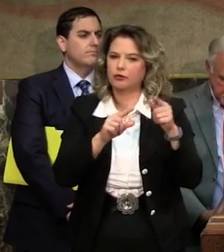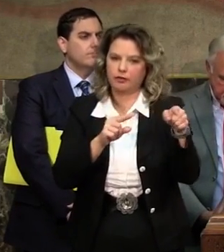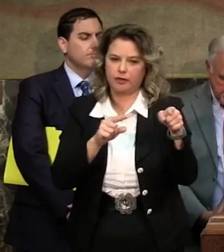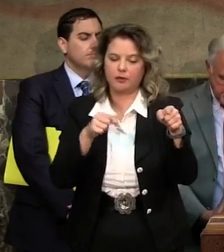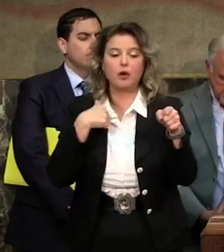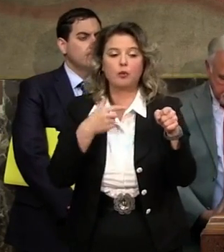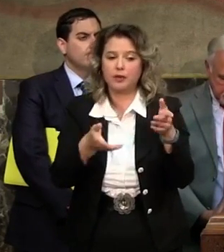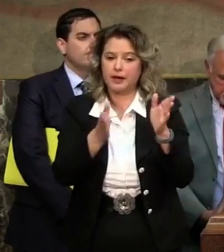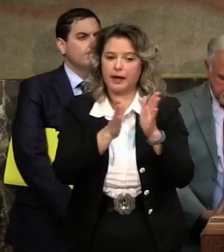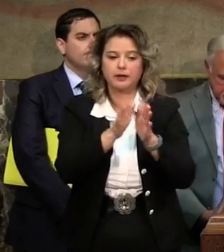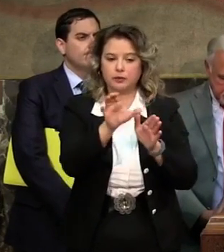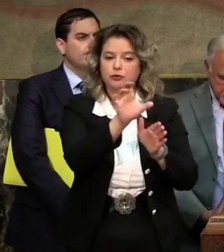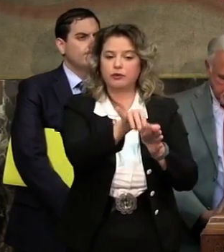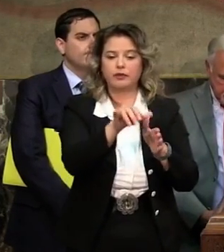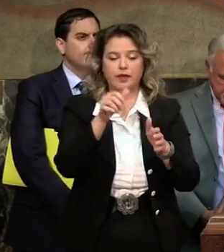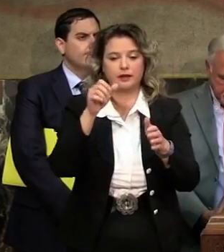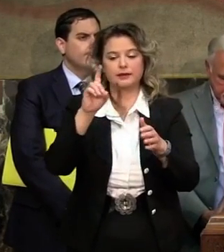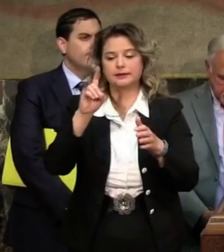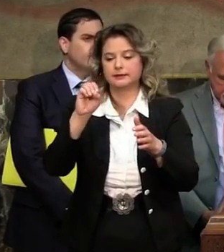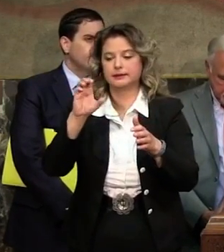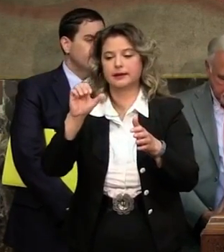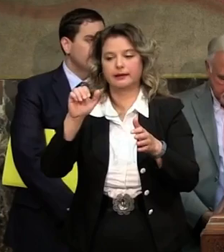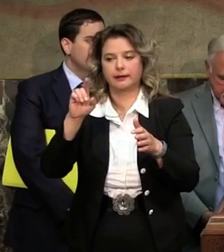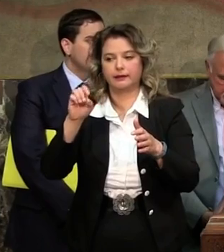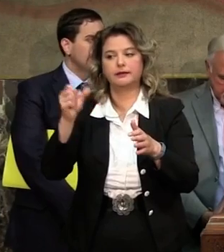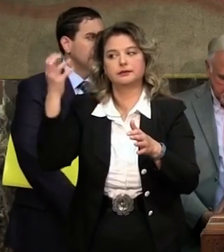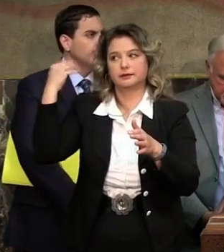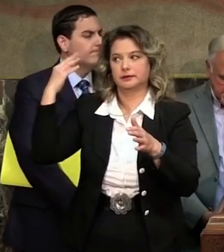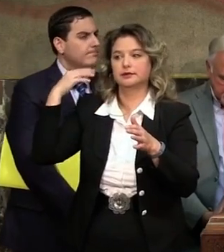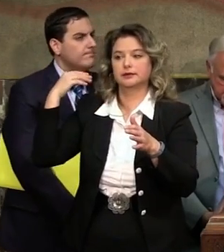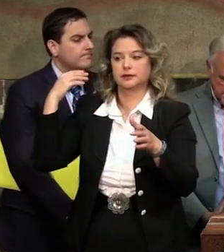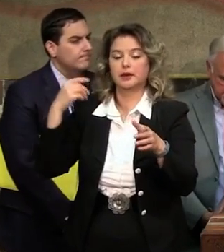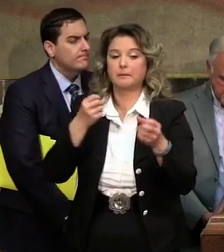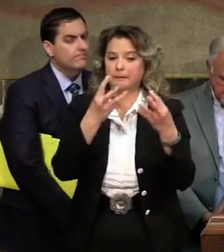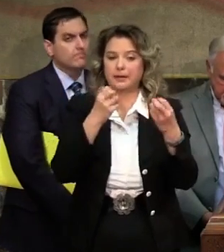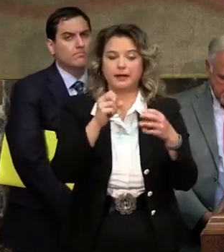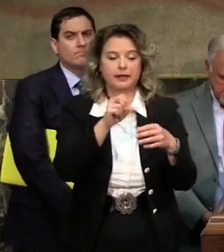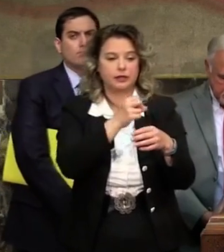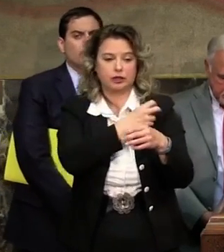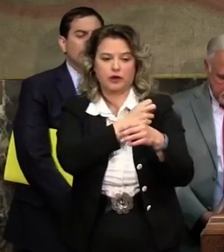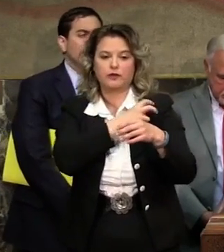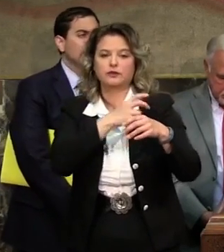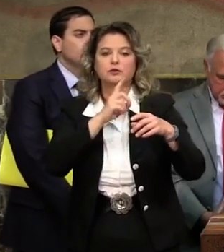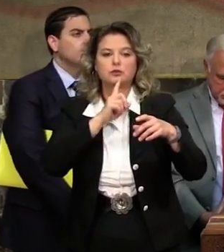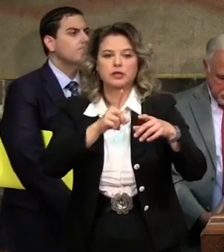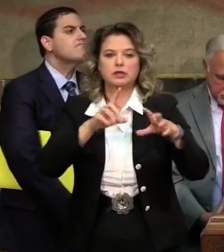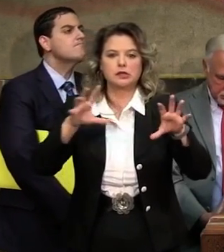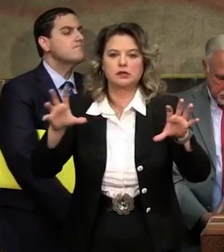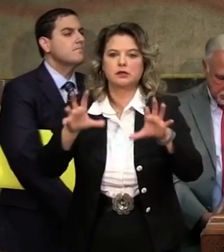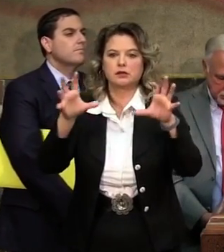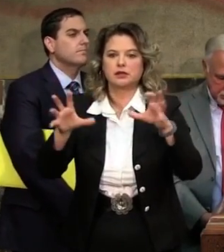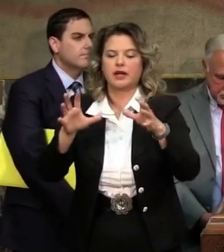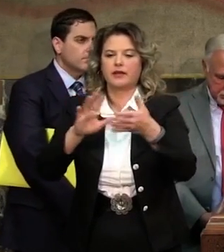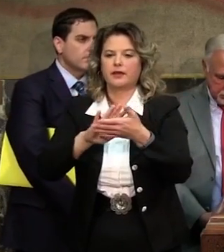ago and many sheriff's have gone out and incur debt in order to build those jails to house our inmates at our request and